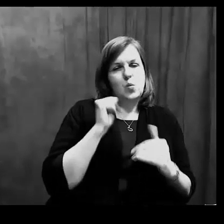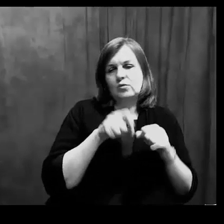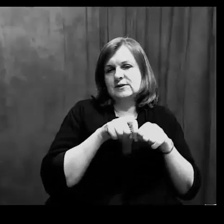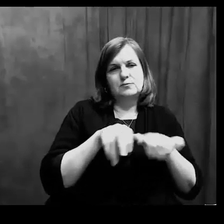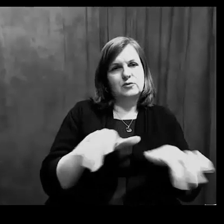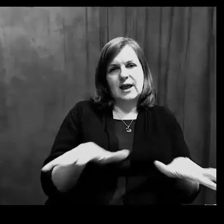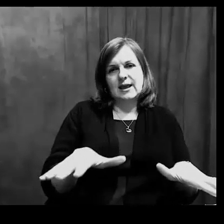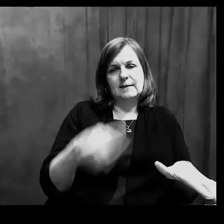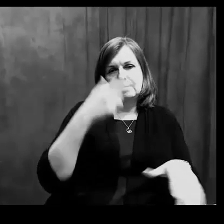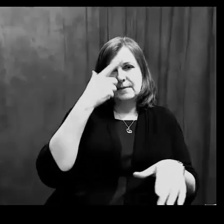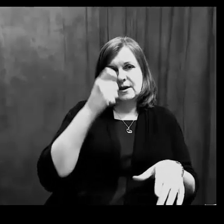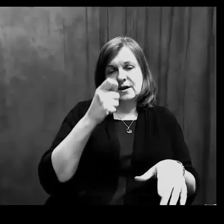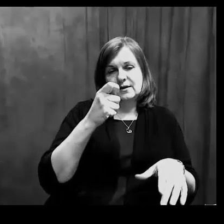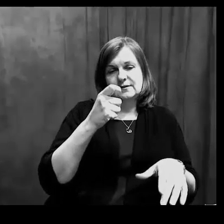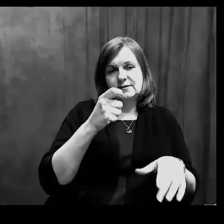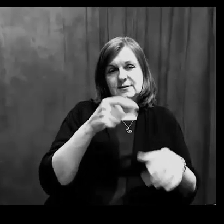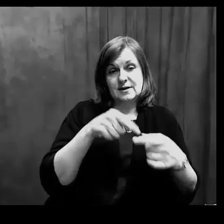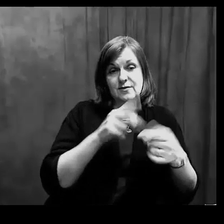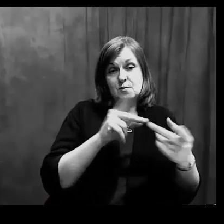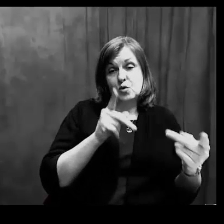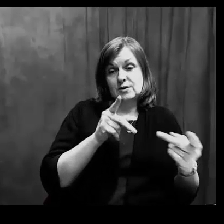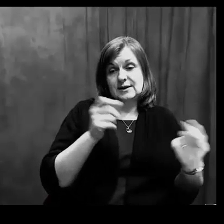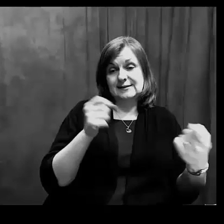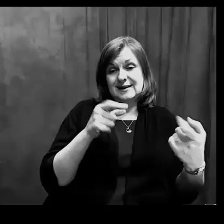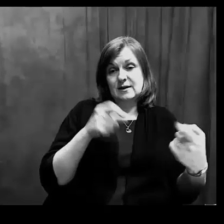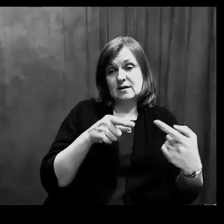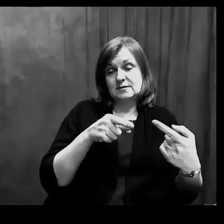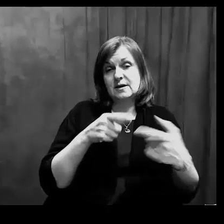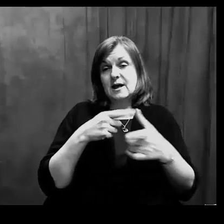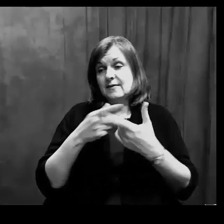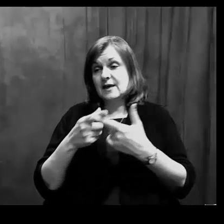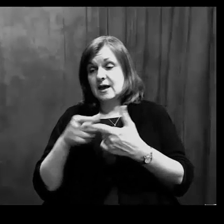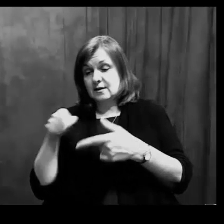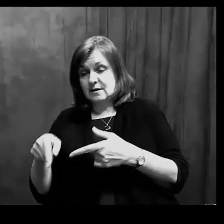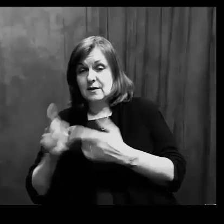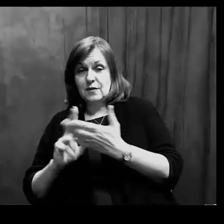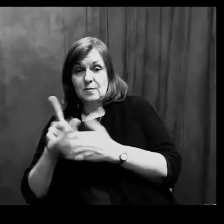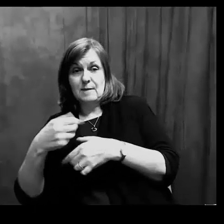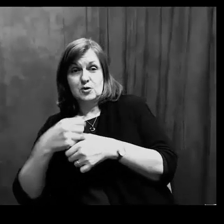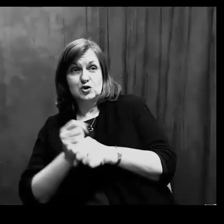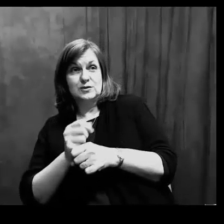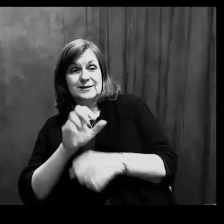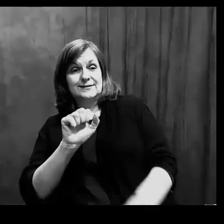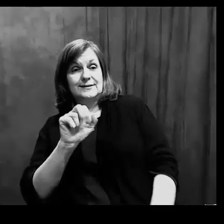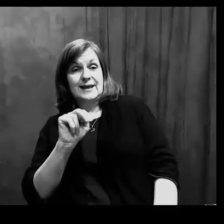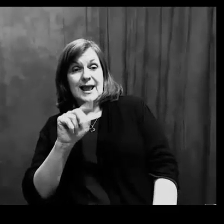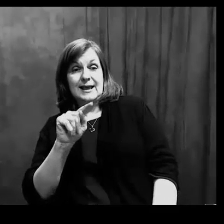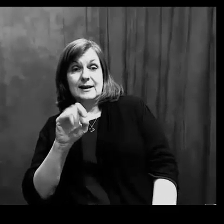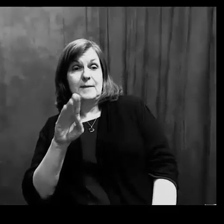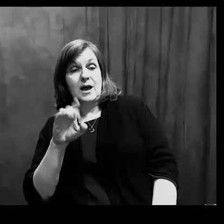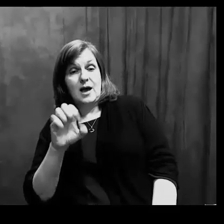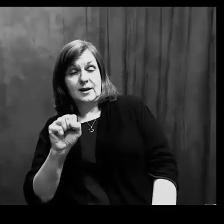will be limited in its spread because of these signaling pathways to produce essentially